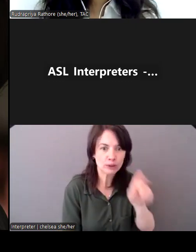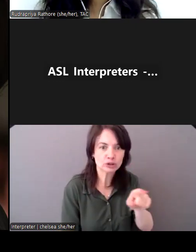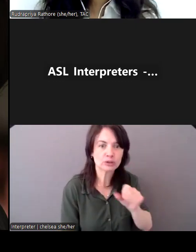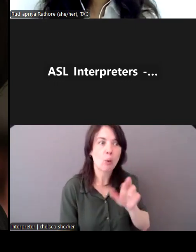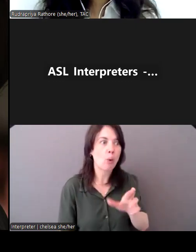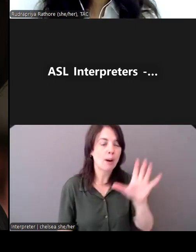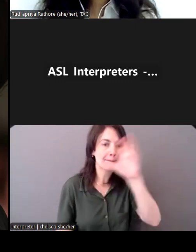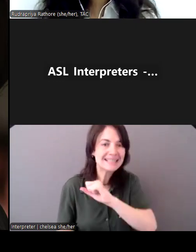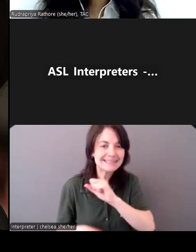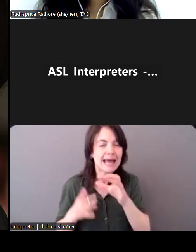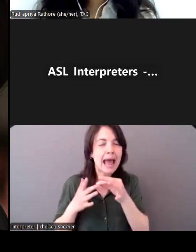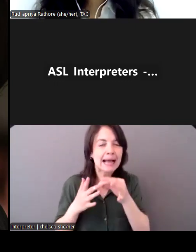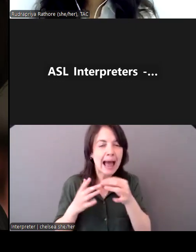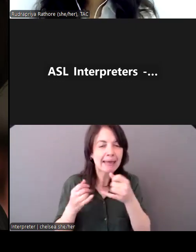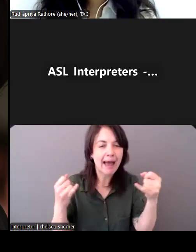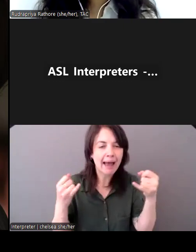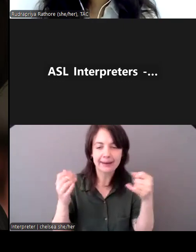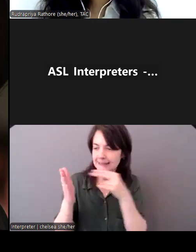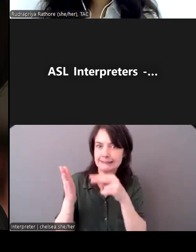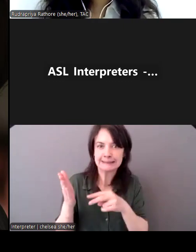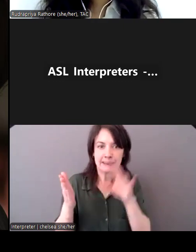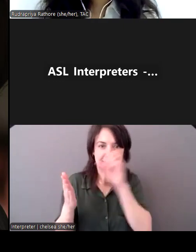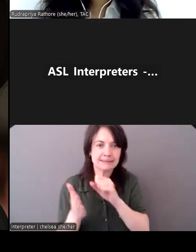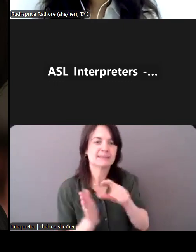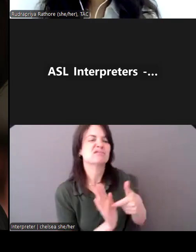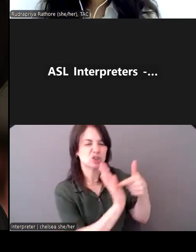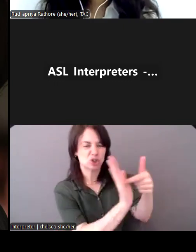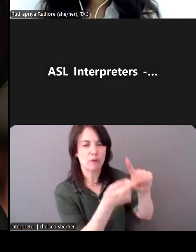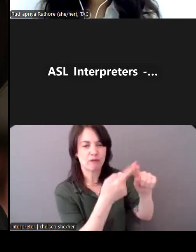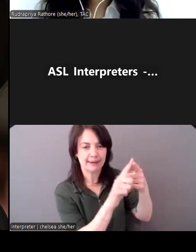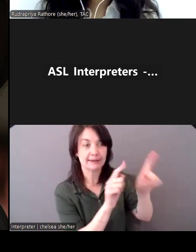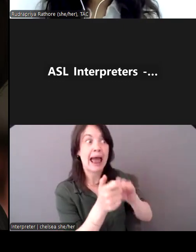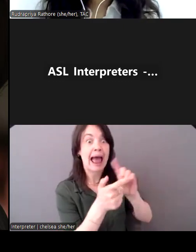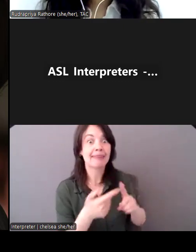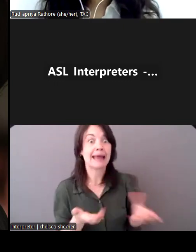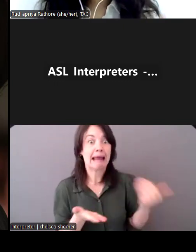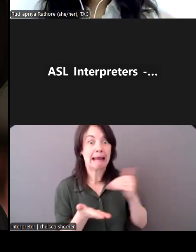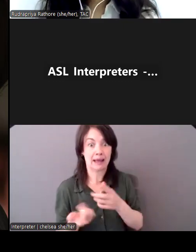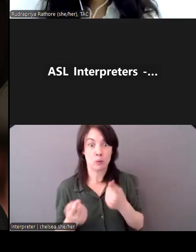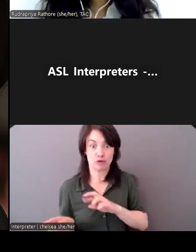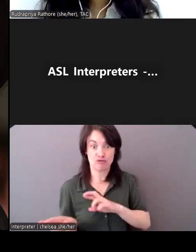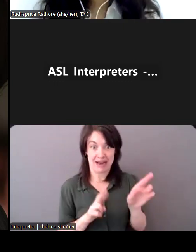to double check everything before you hit submit so you want to check that you were anonymous